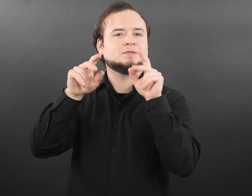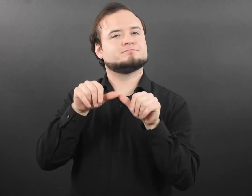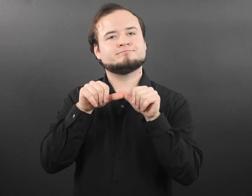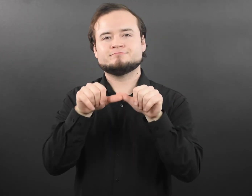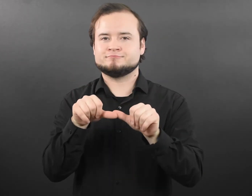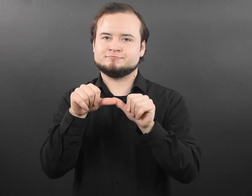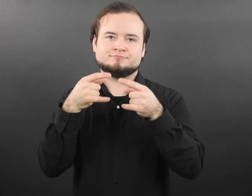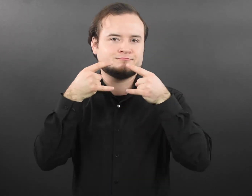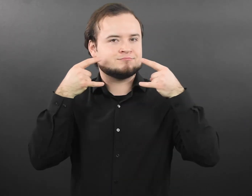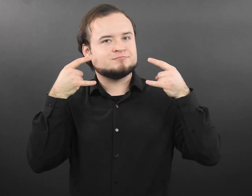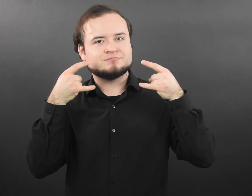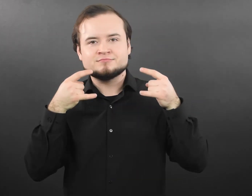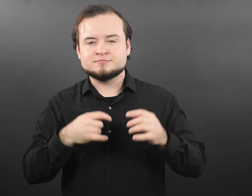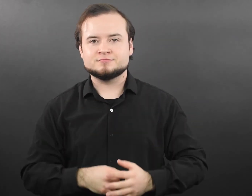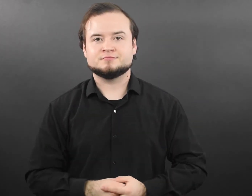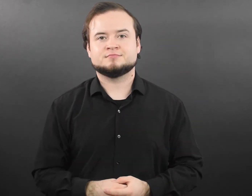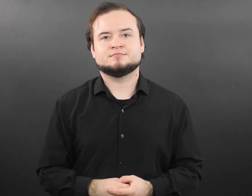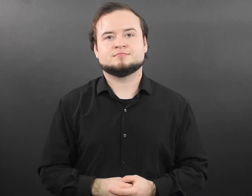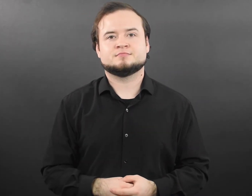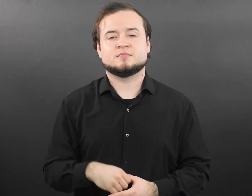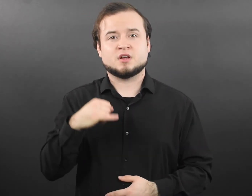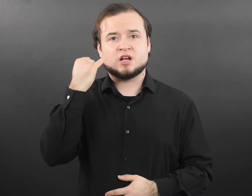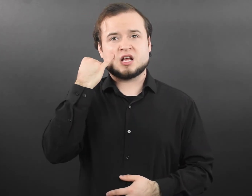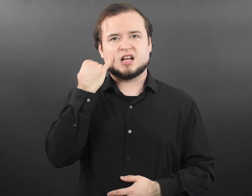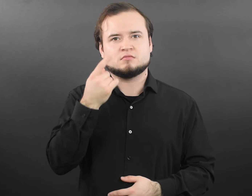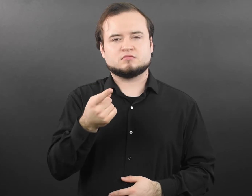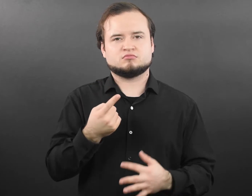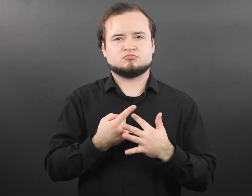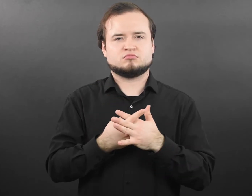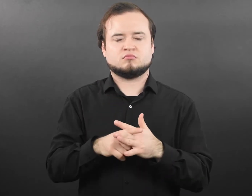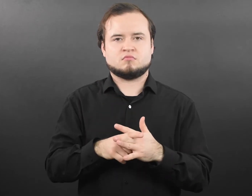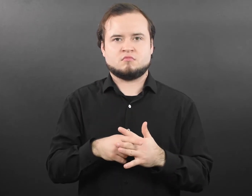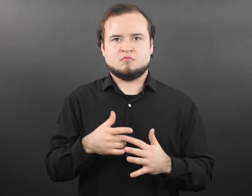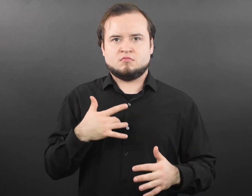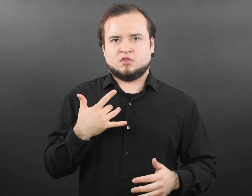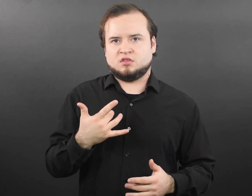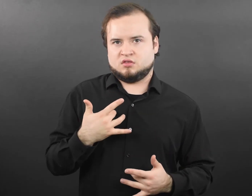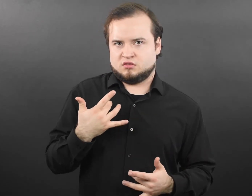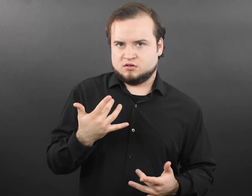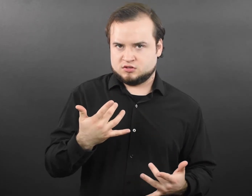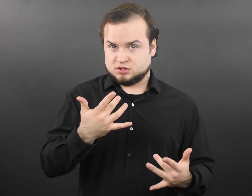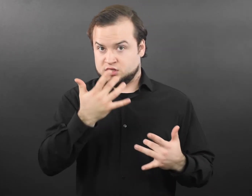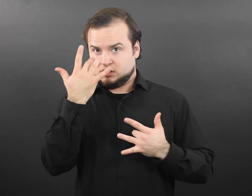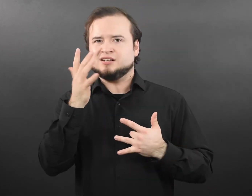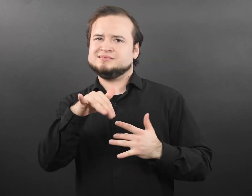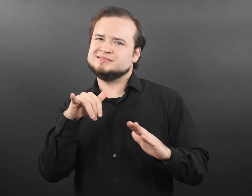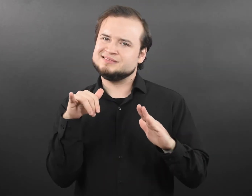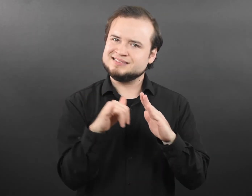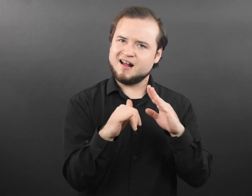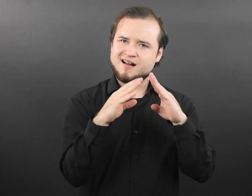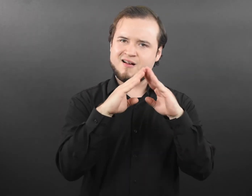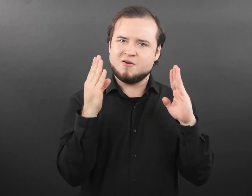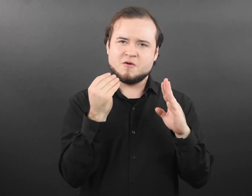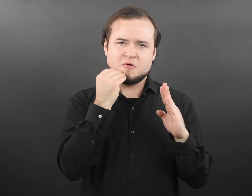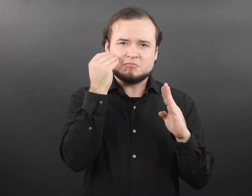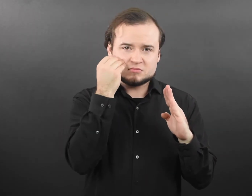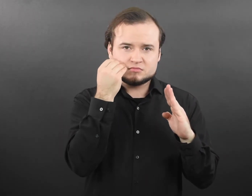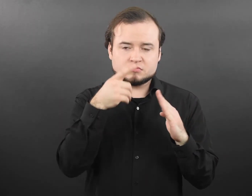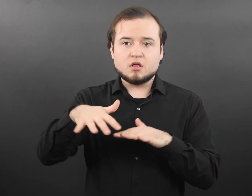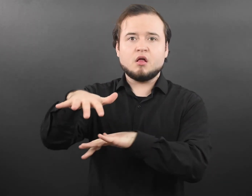If you start to feel sick, stay home and away from others (isolate) and test immediately